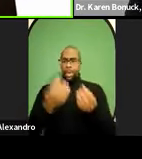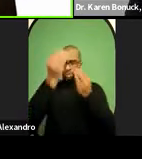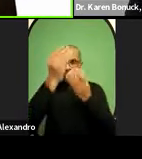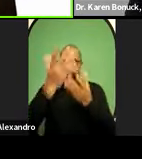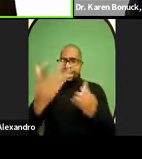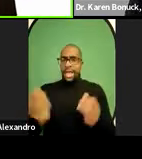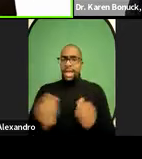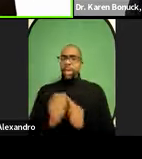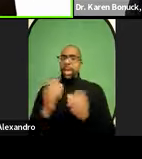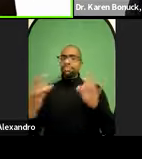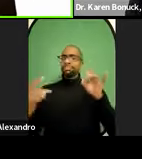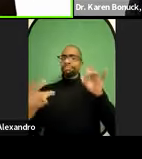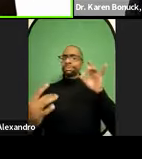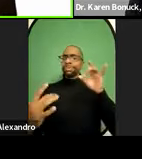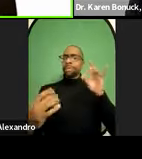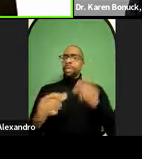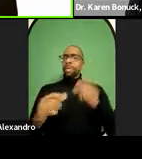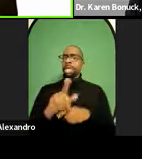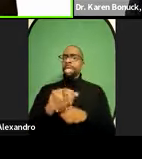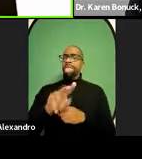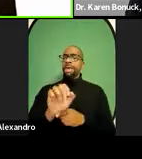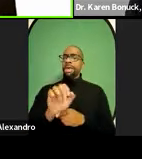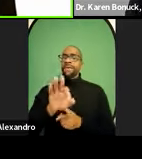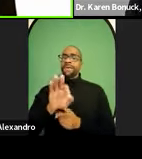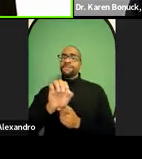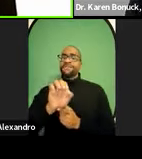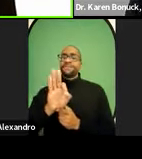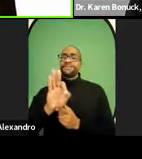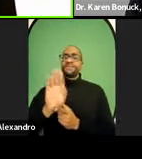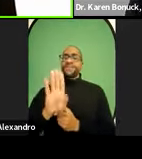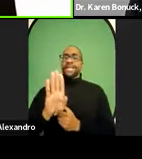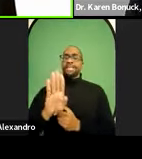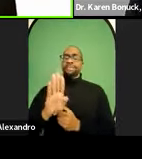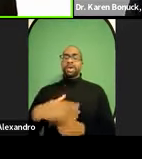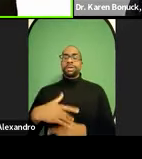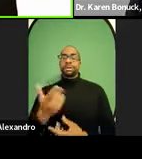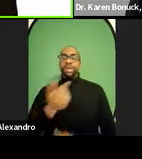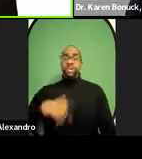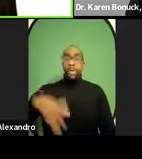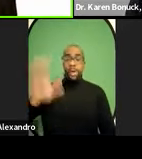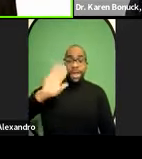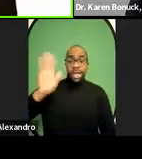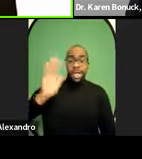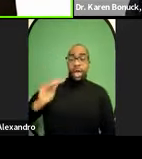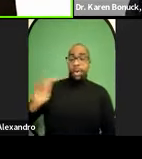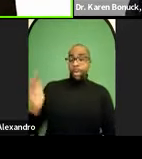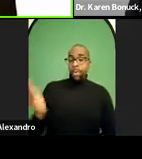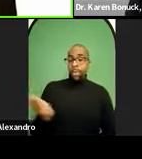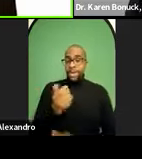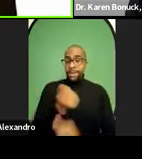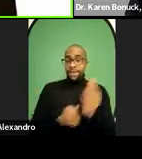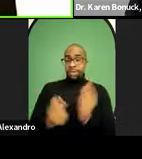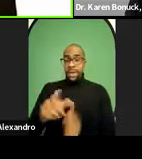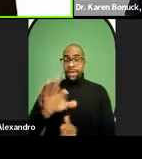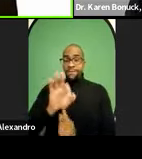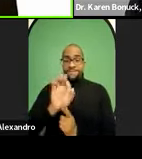All right before we began we wanted to let you know that we're broadcasting tonight's event. live live Via our Facebook page, and one live Via our Facebook page and want to give a warm welcome to